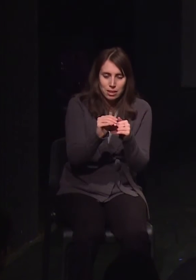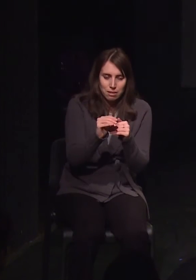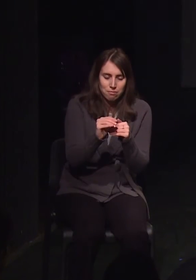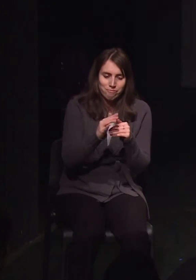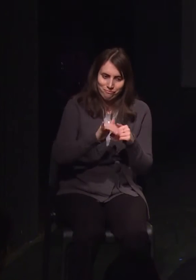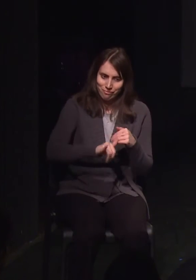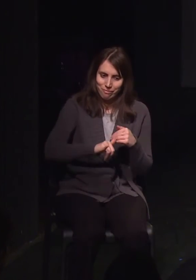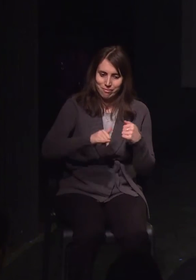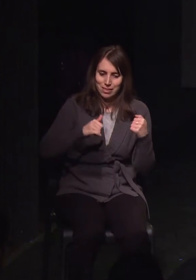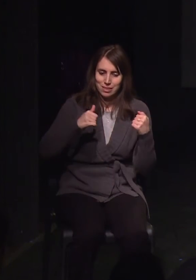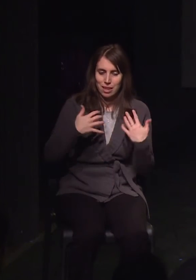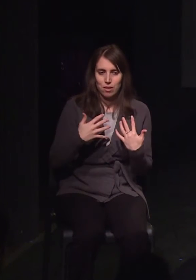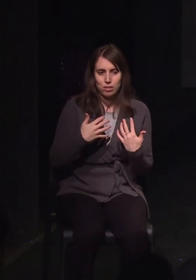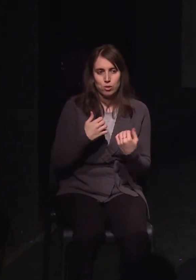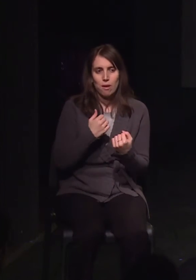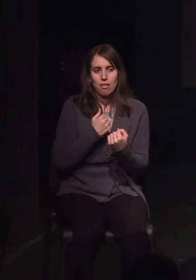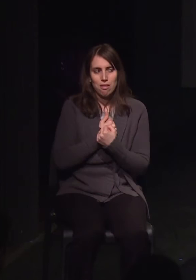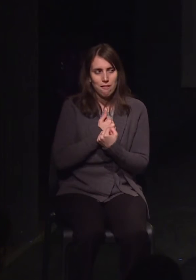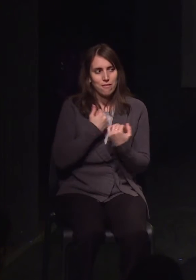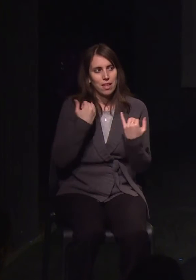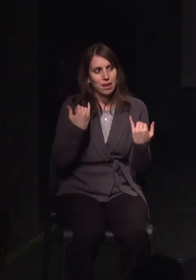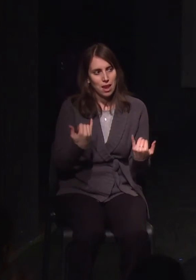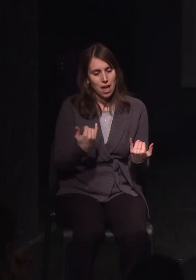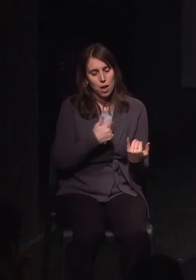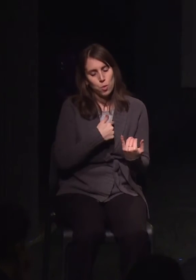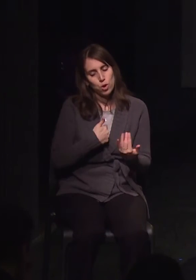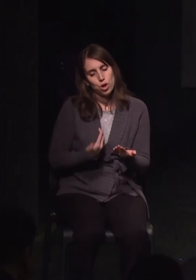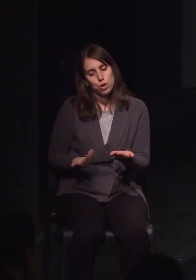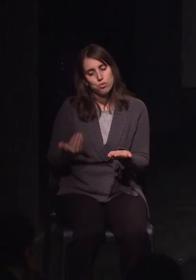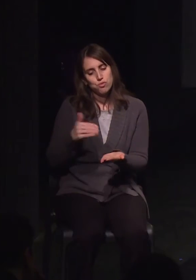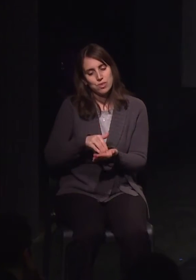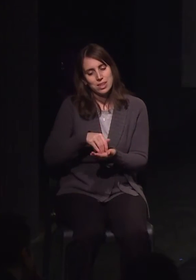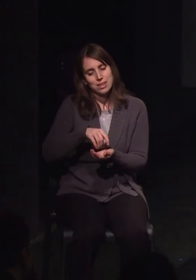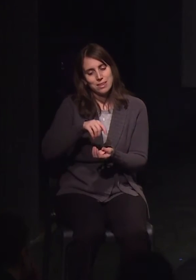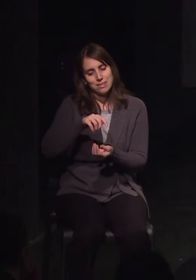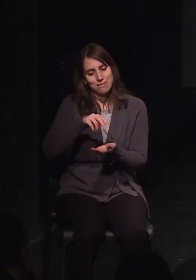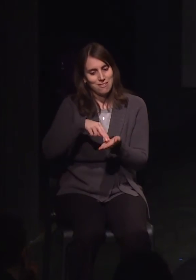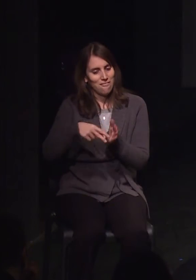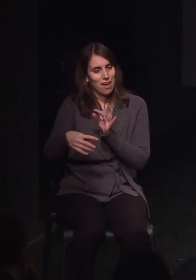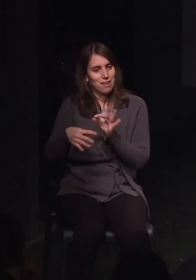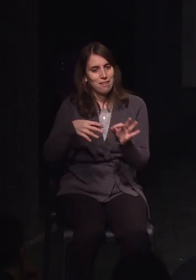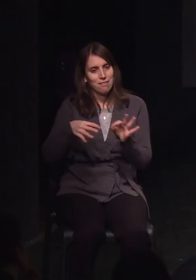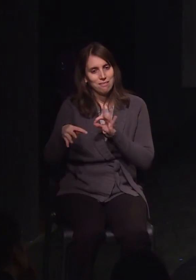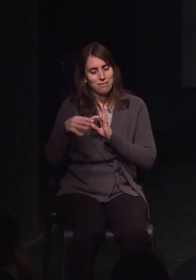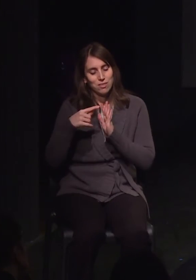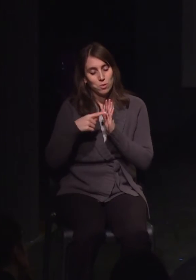So I love the fact that we’re kind of redefining things, and what we want to do is go to places